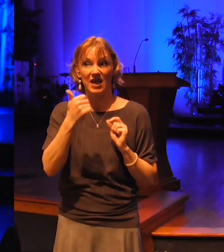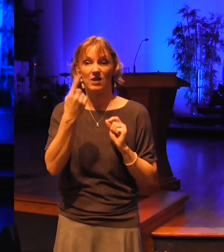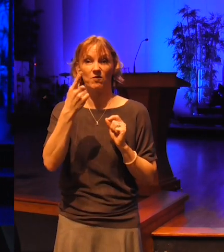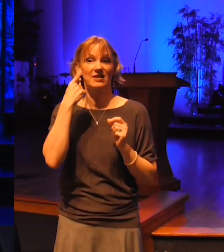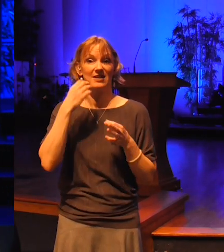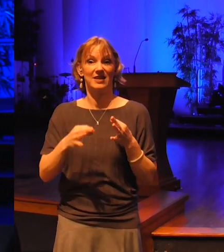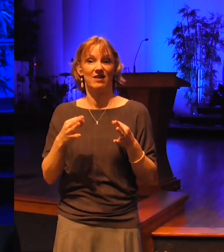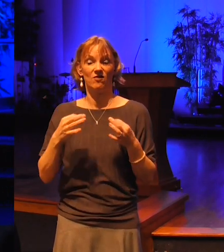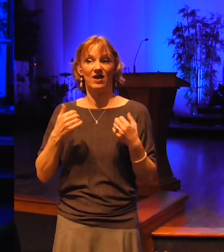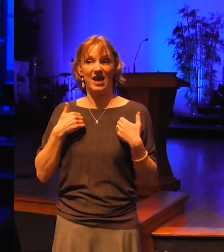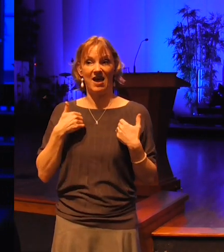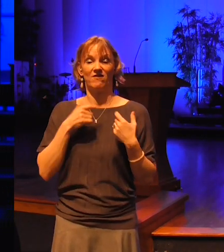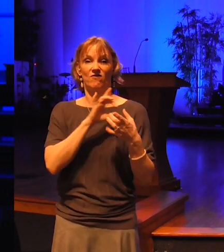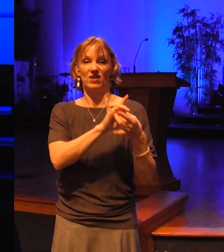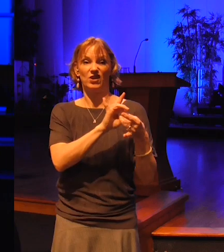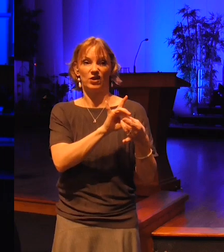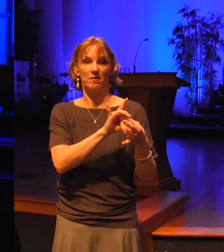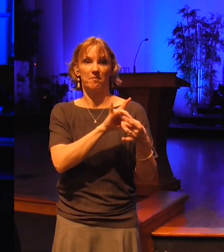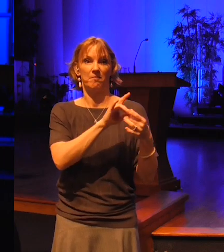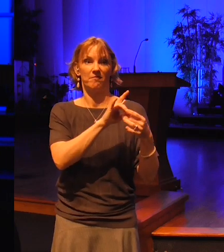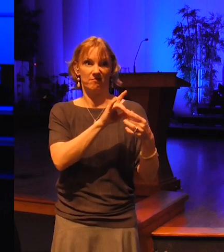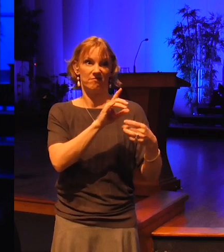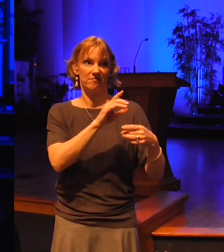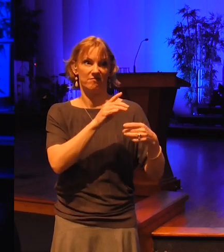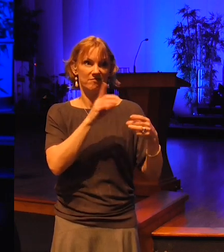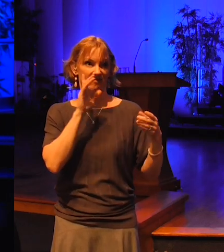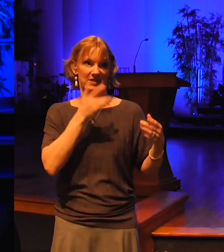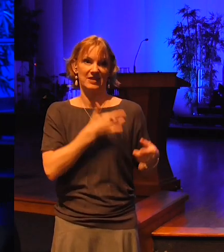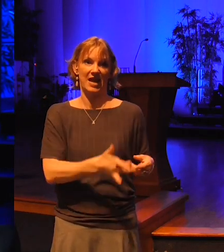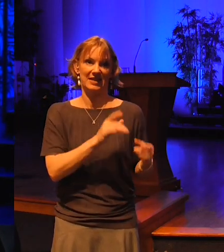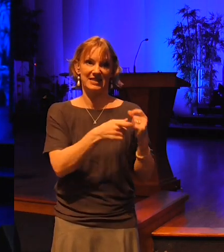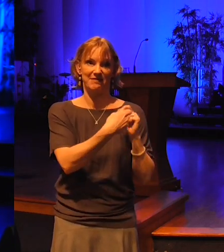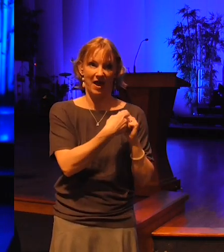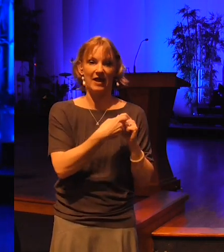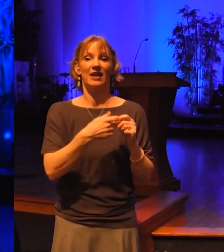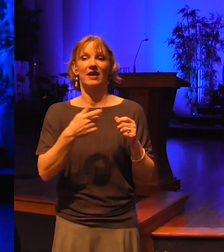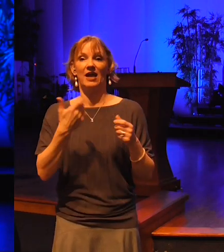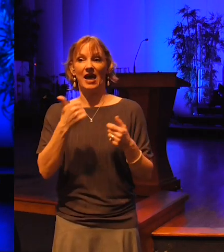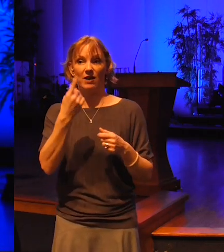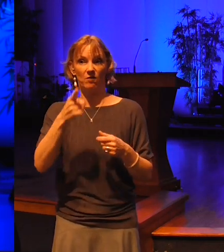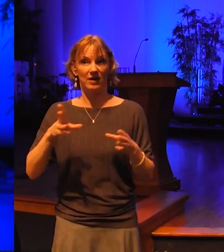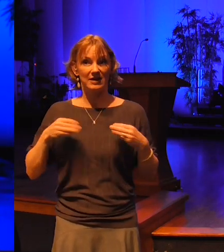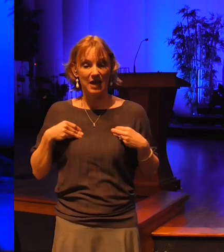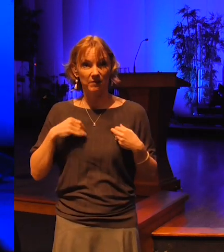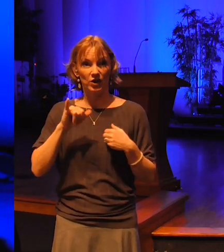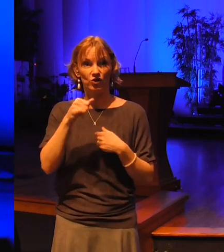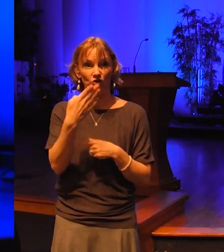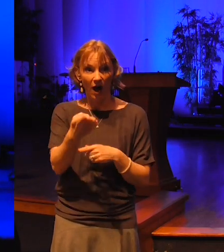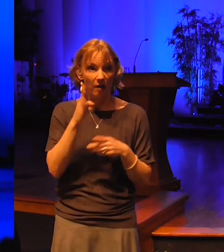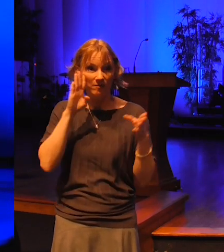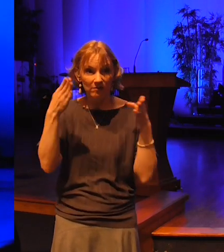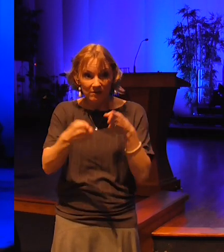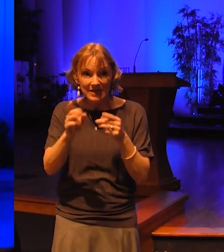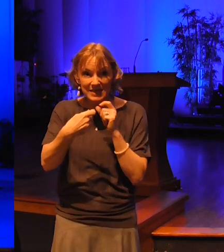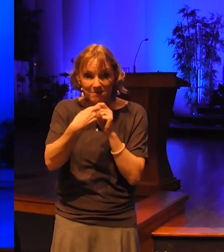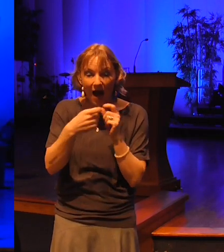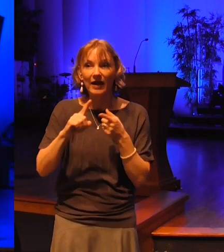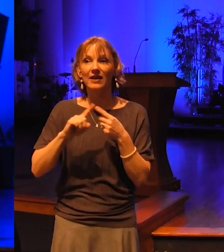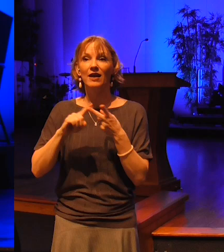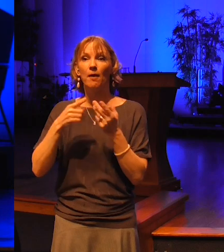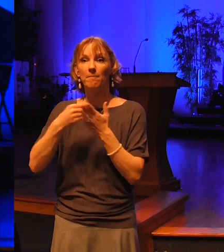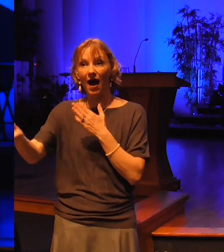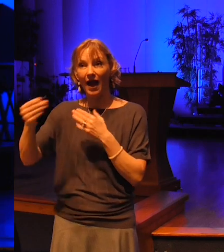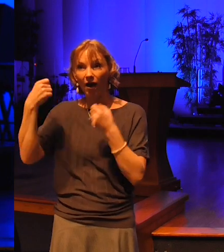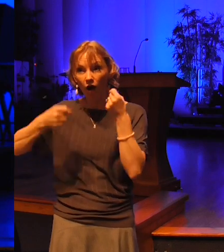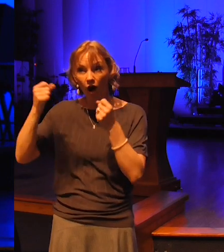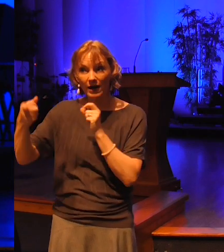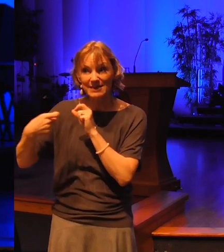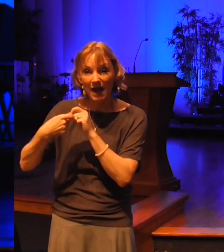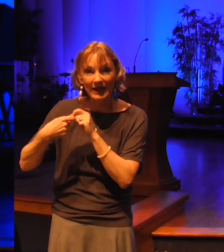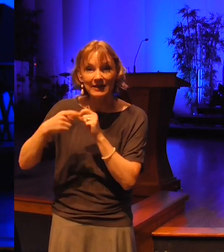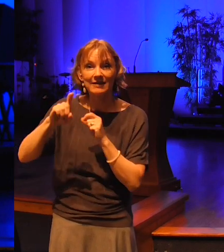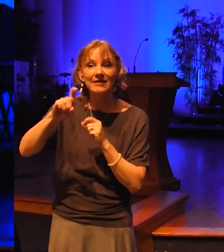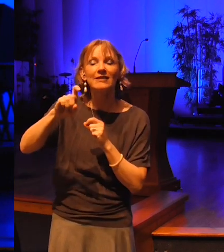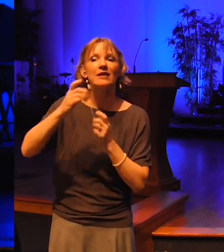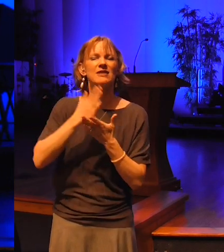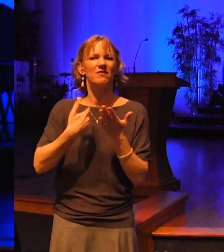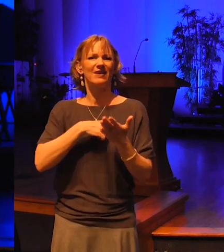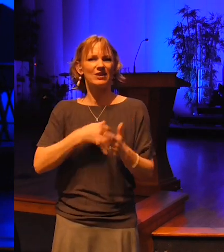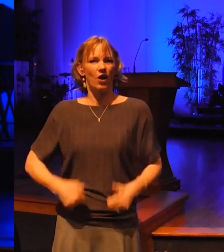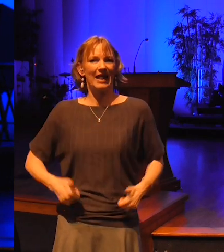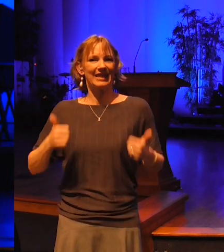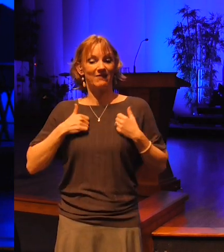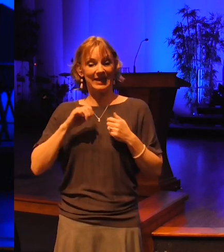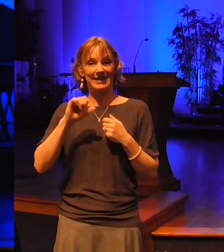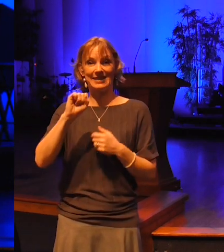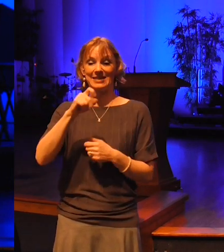relationship anyone here ever take a spite job buy a spite car some of us are living spite lives